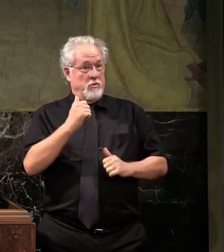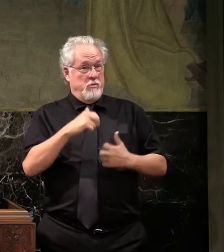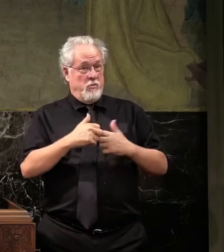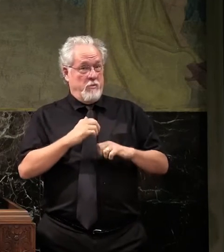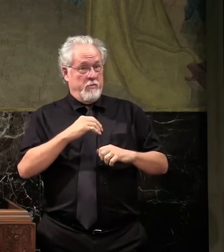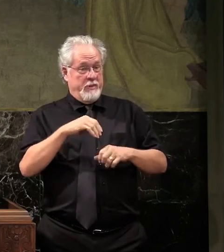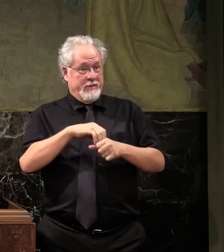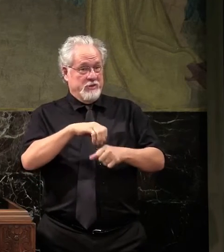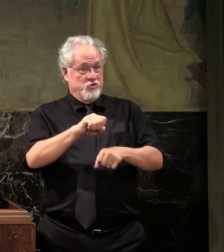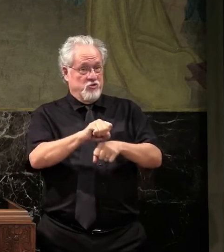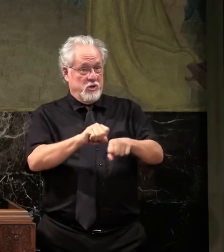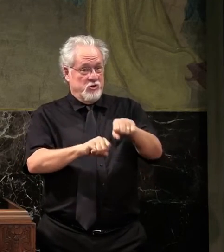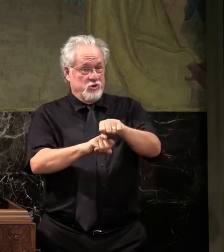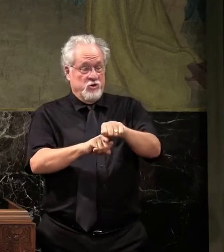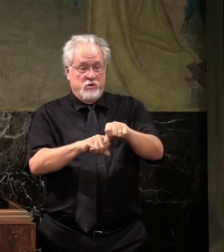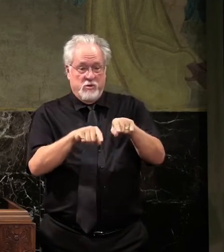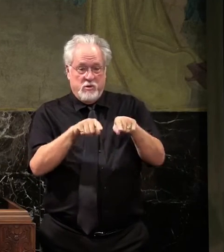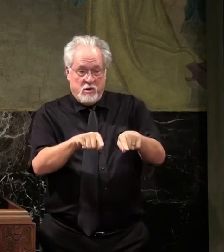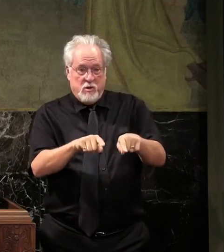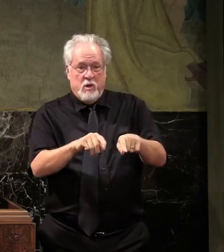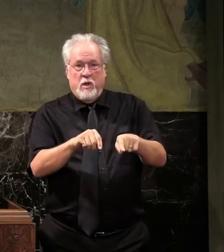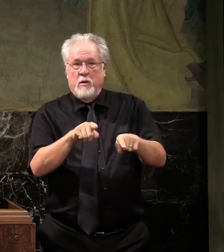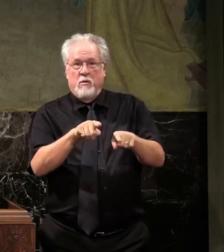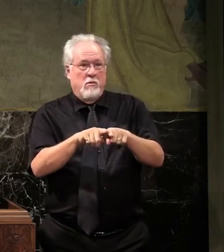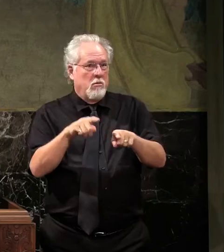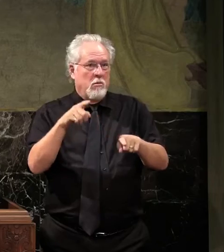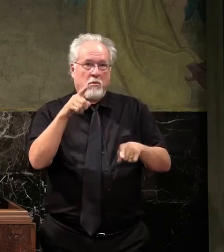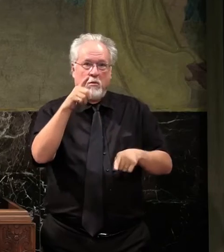it goes as far as the eye can see in terms of our structural budget deficit.